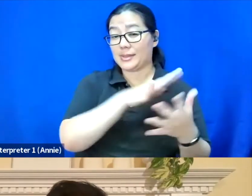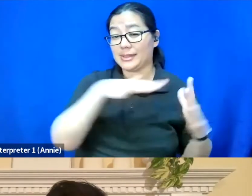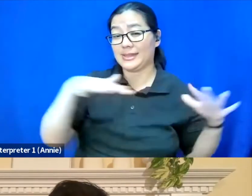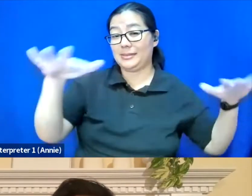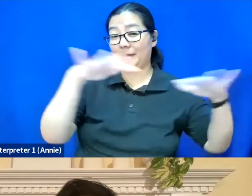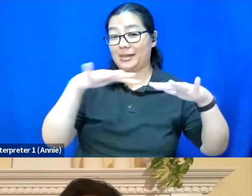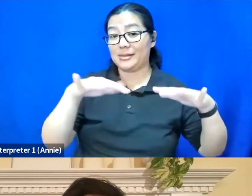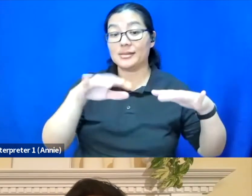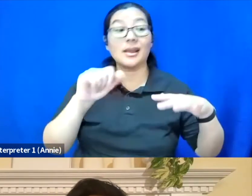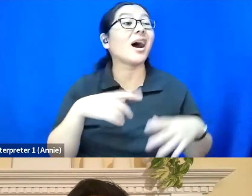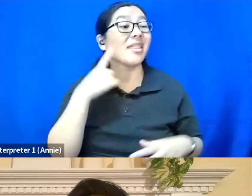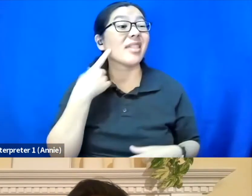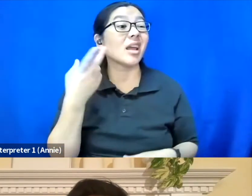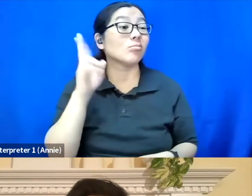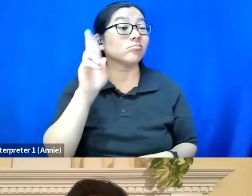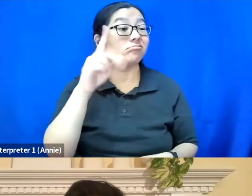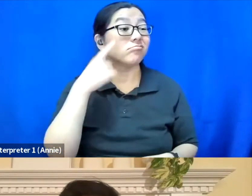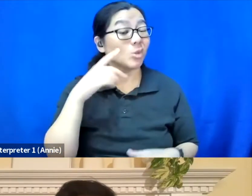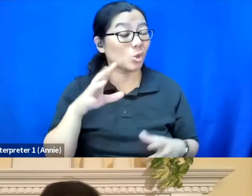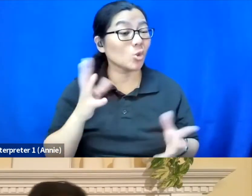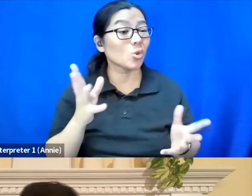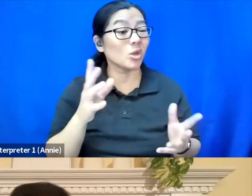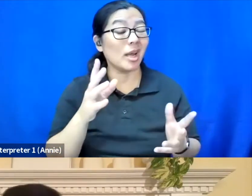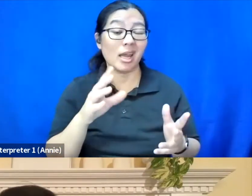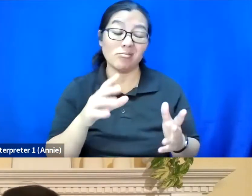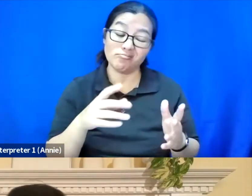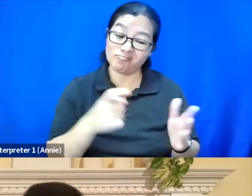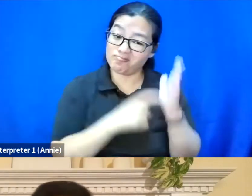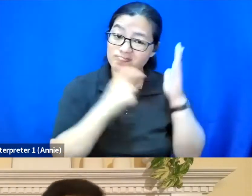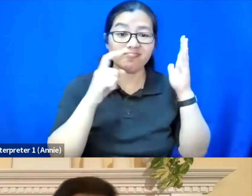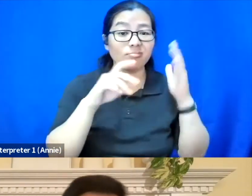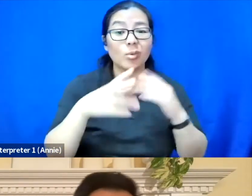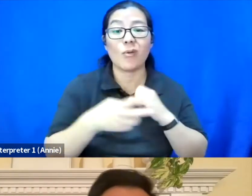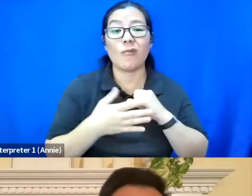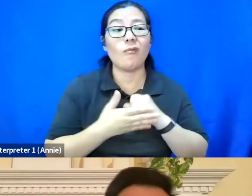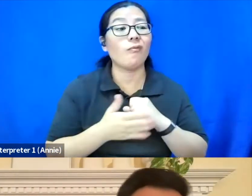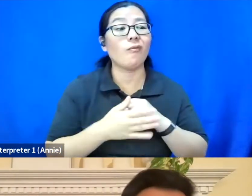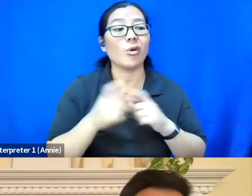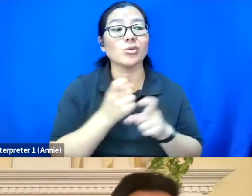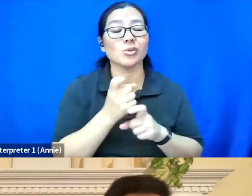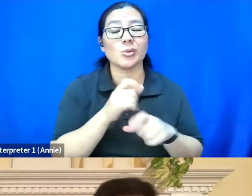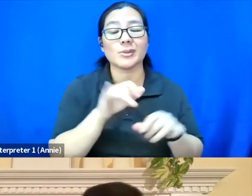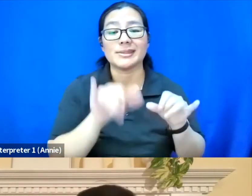about just telling you the ideas, like, the big -- abstract ideas.